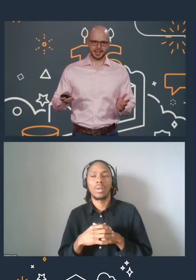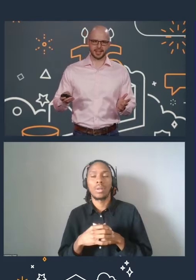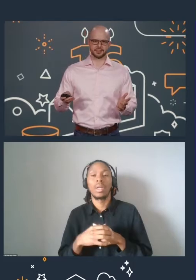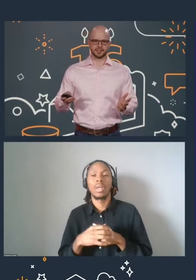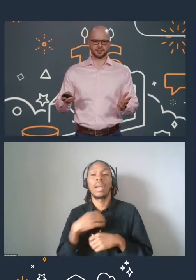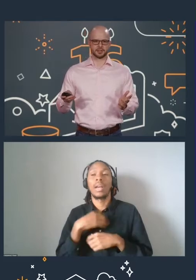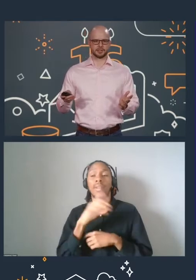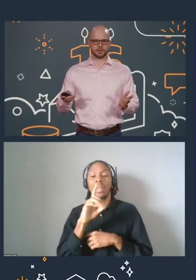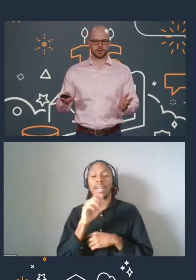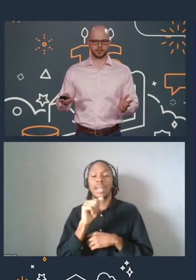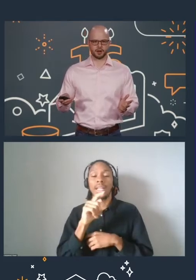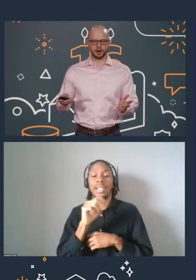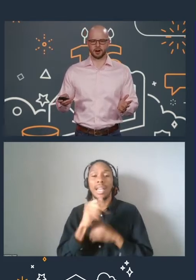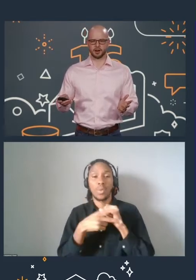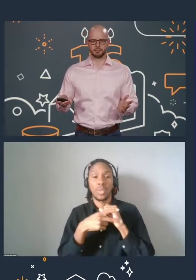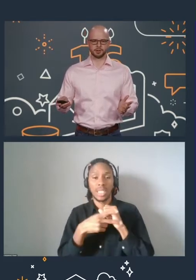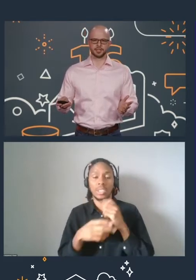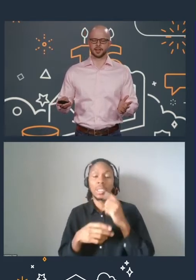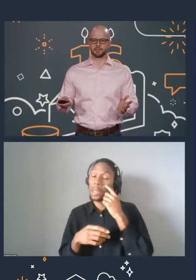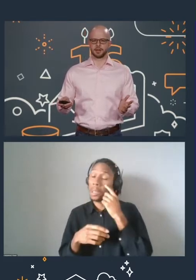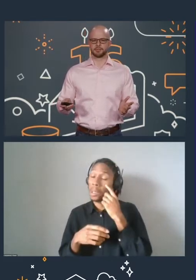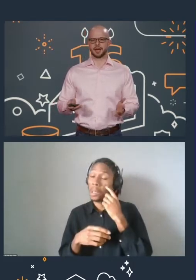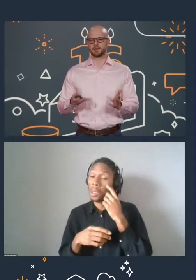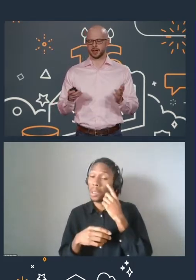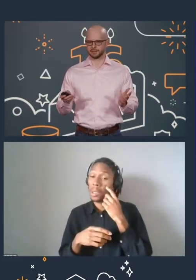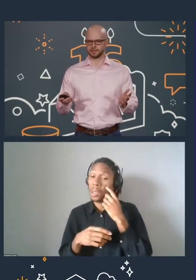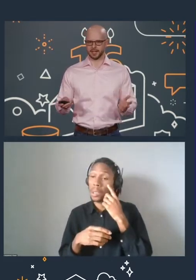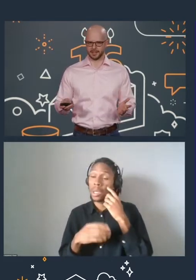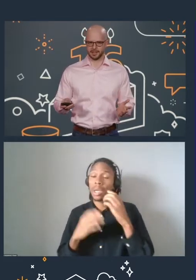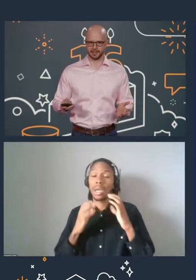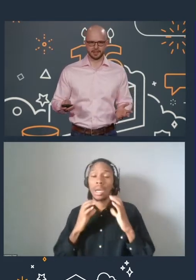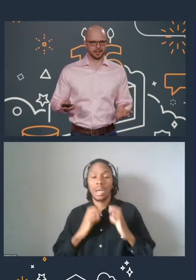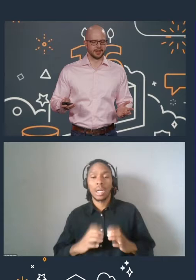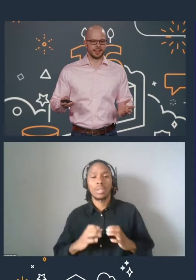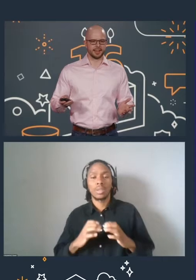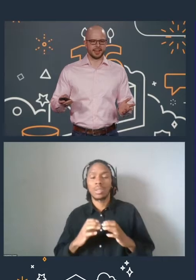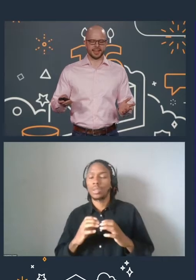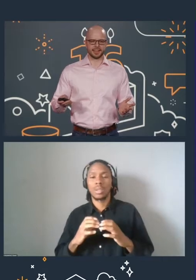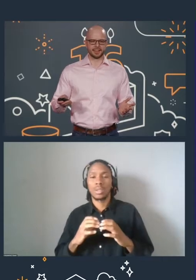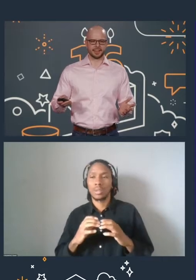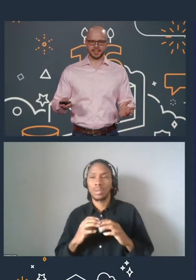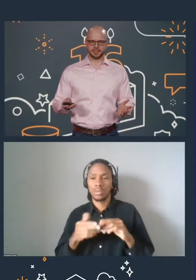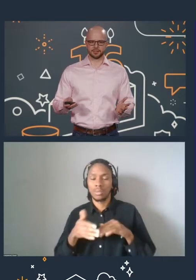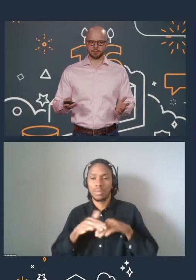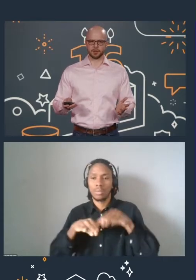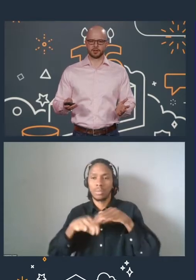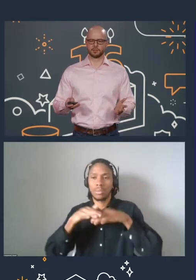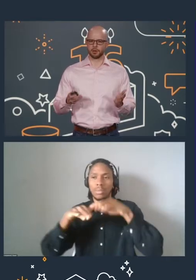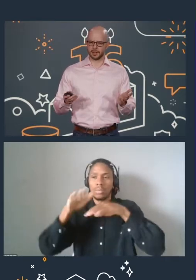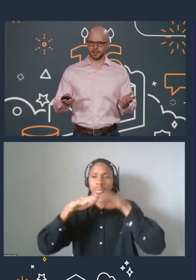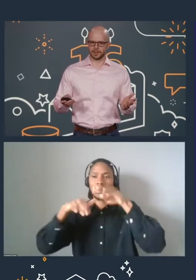and customers are building up petabytes of data, and they need somewhere to put it.